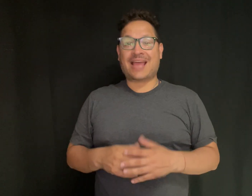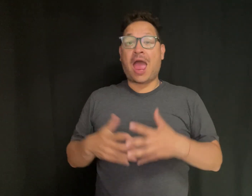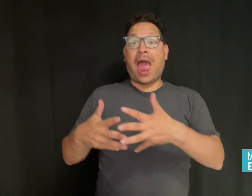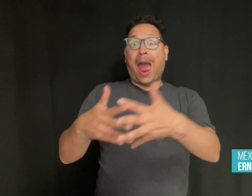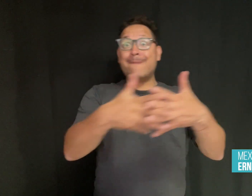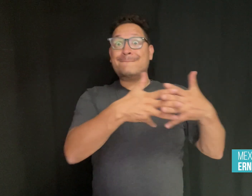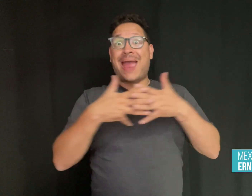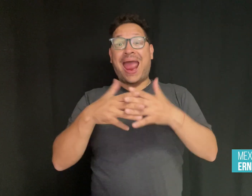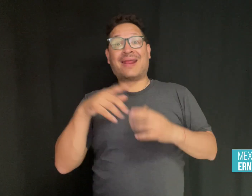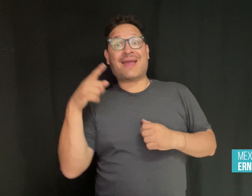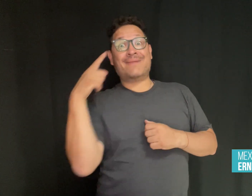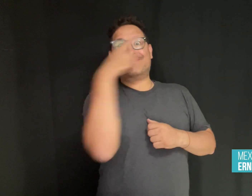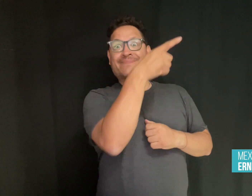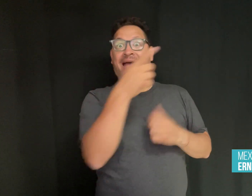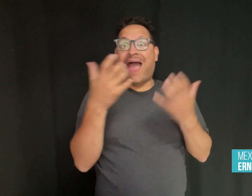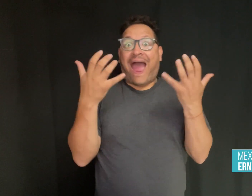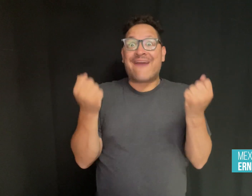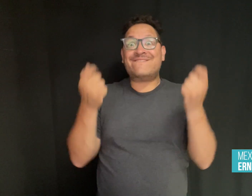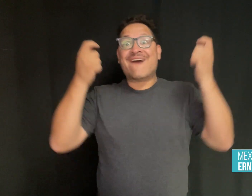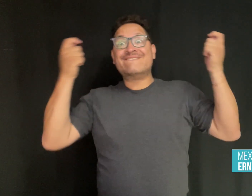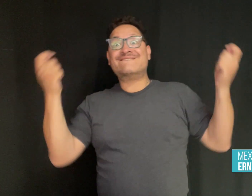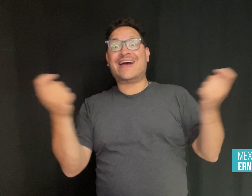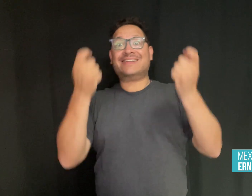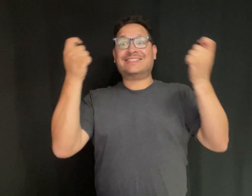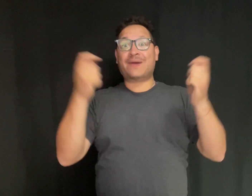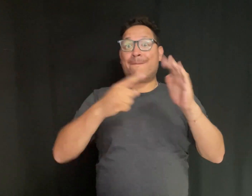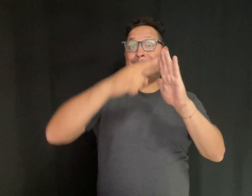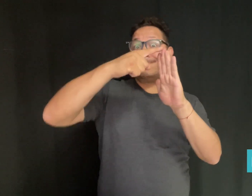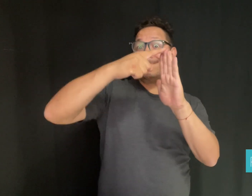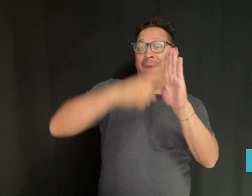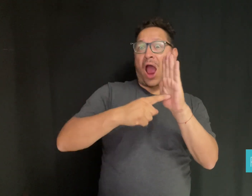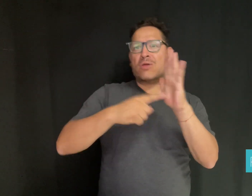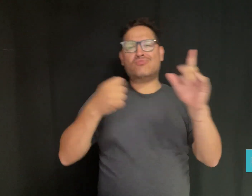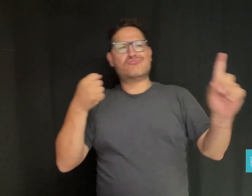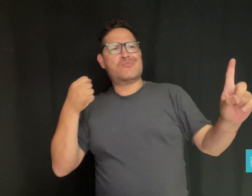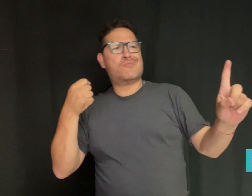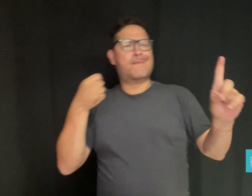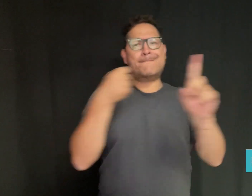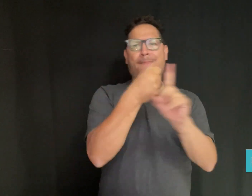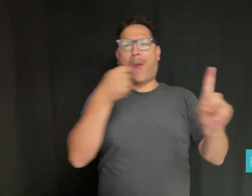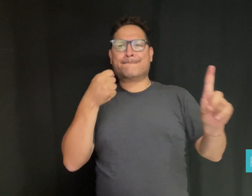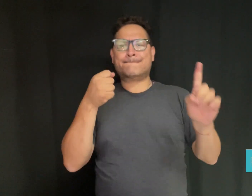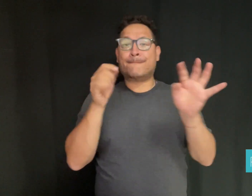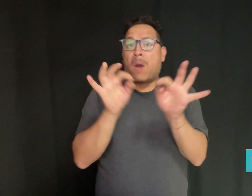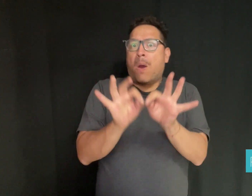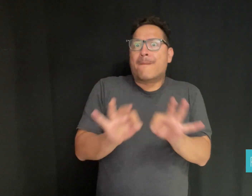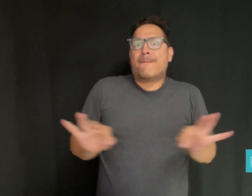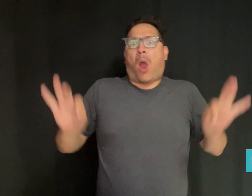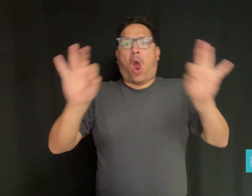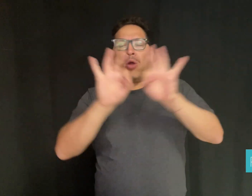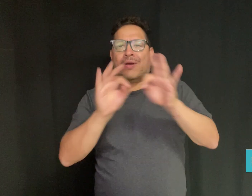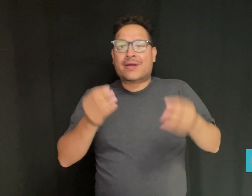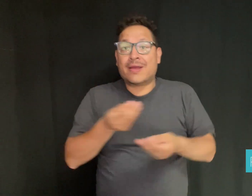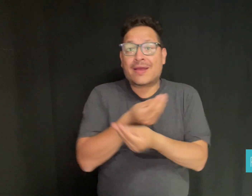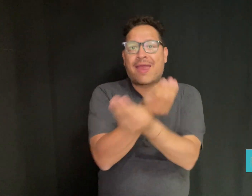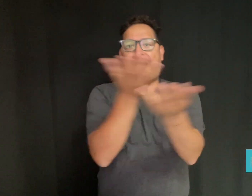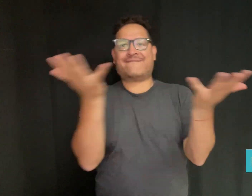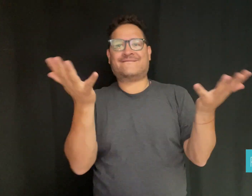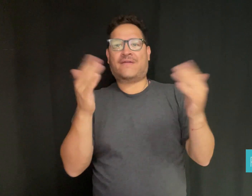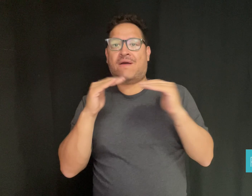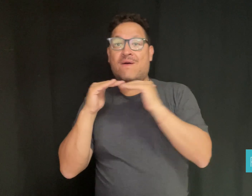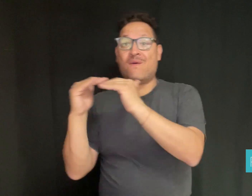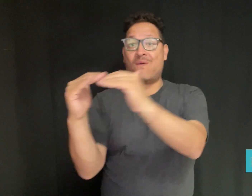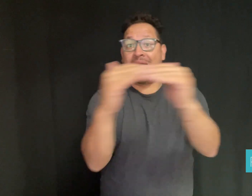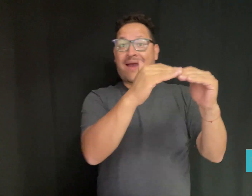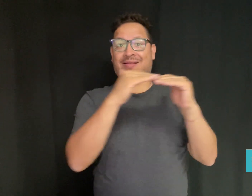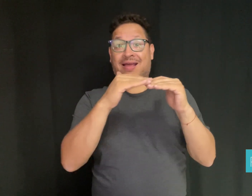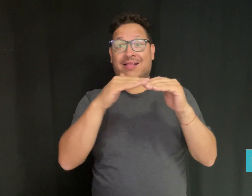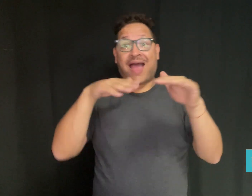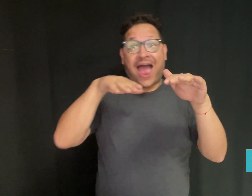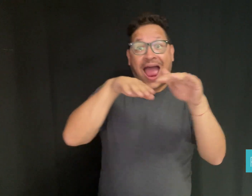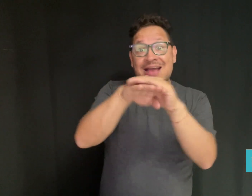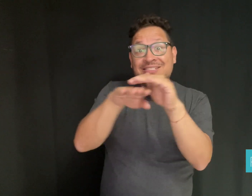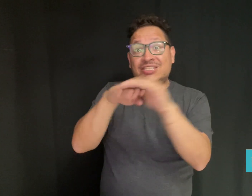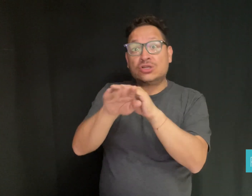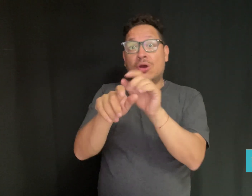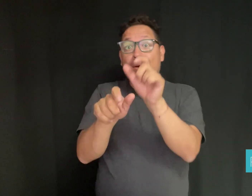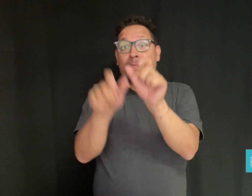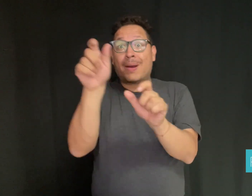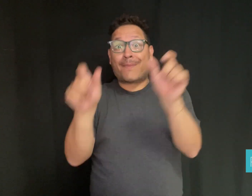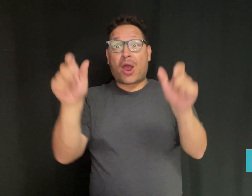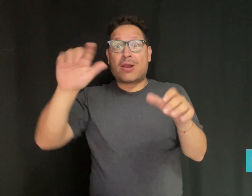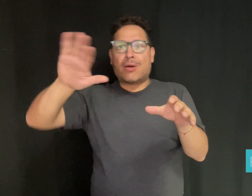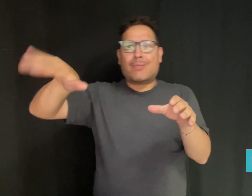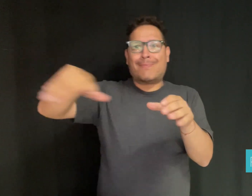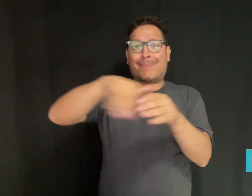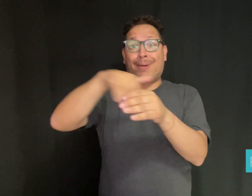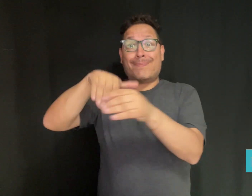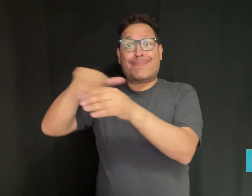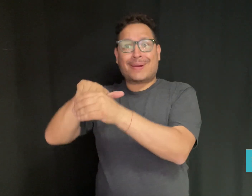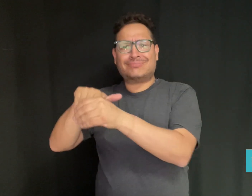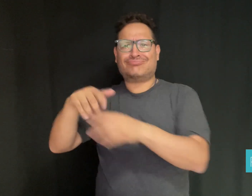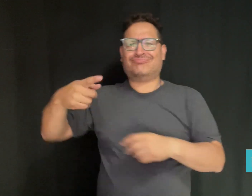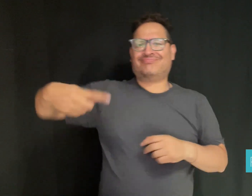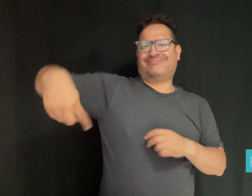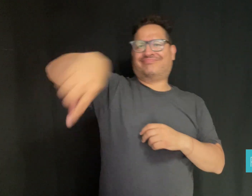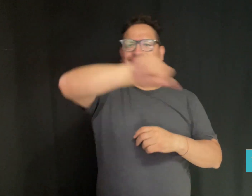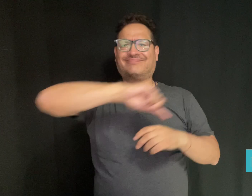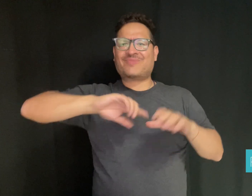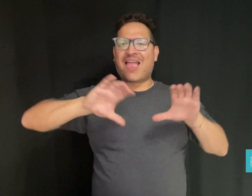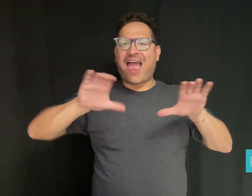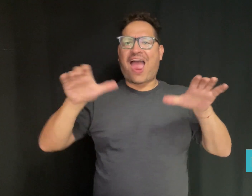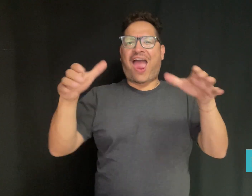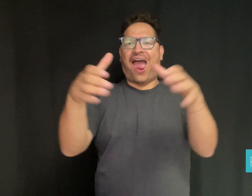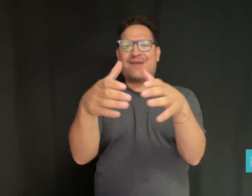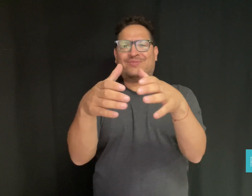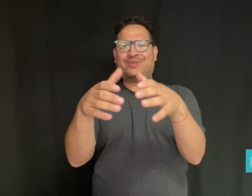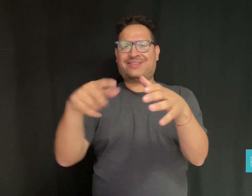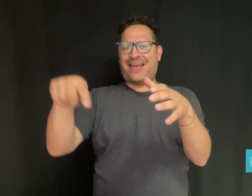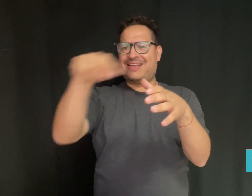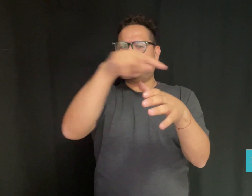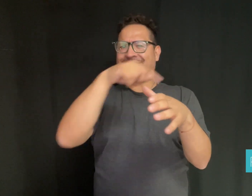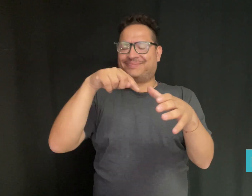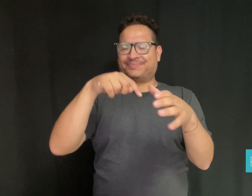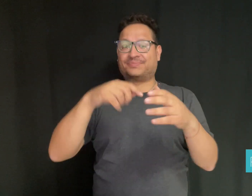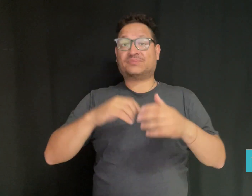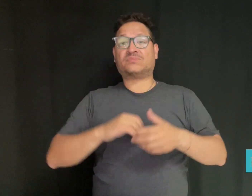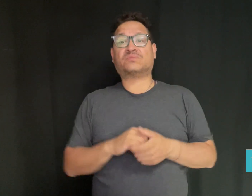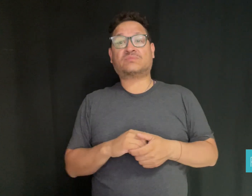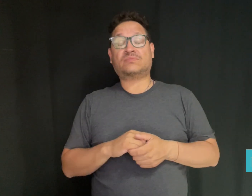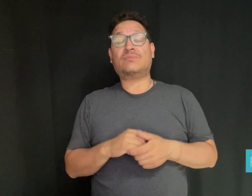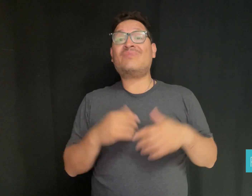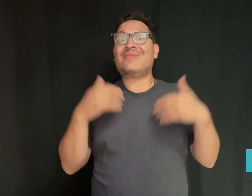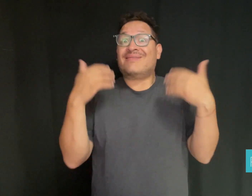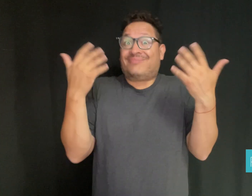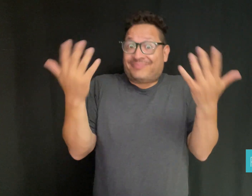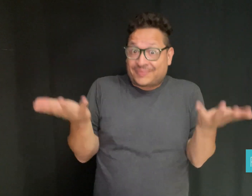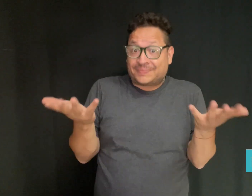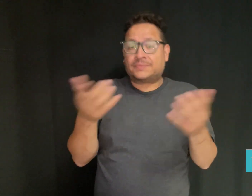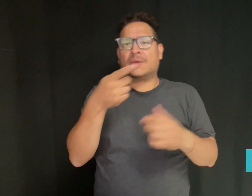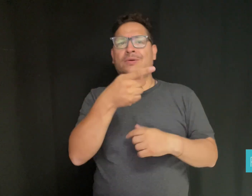In America, there was a celebration all month to celebrate